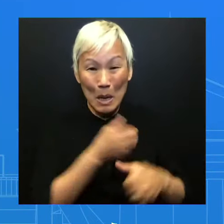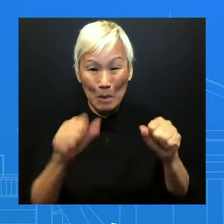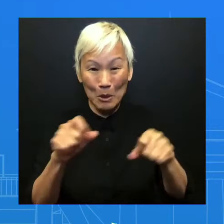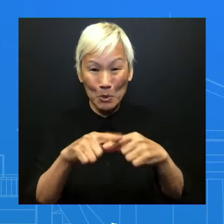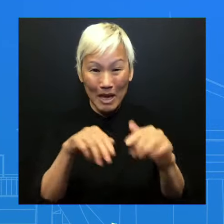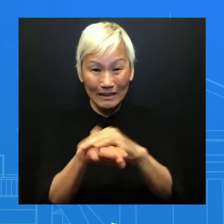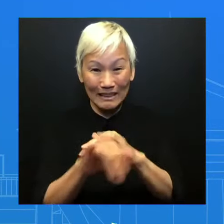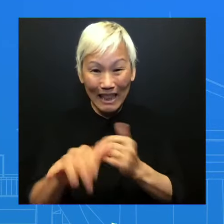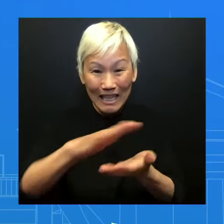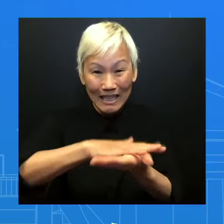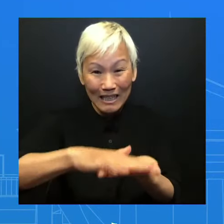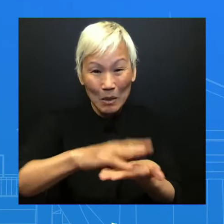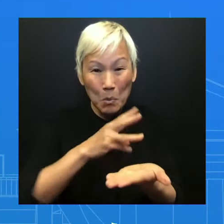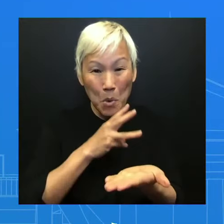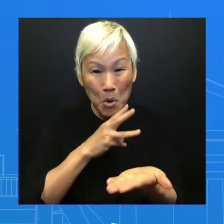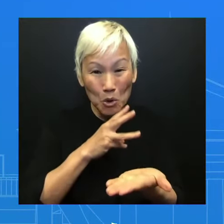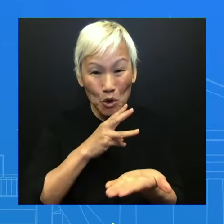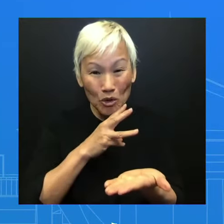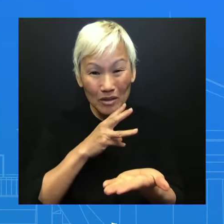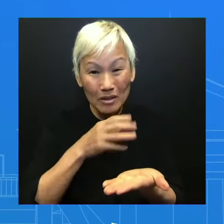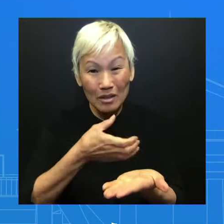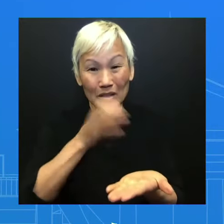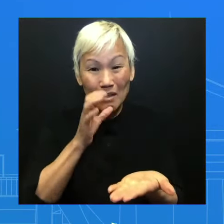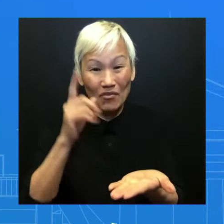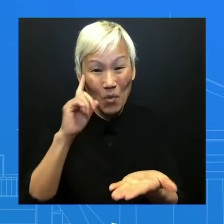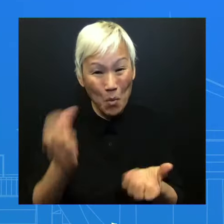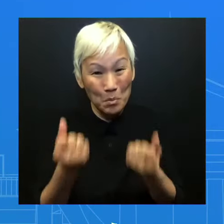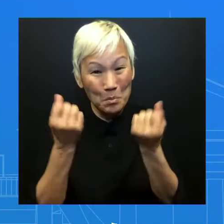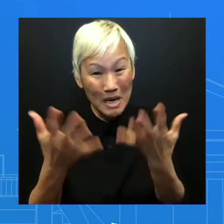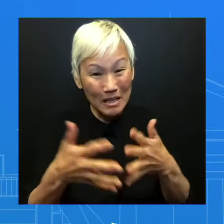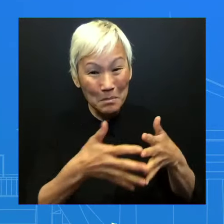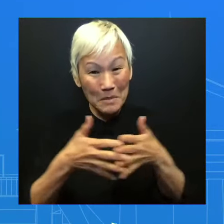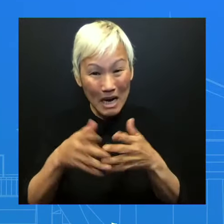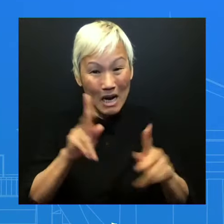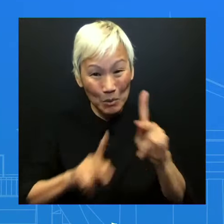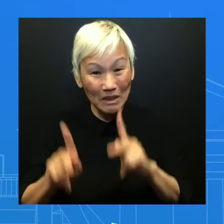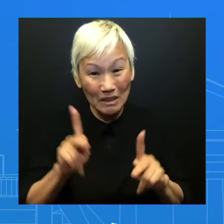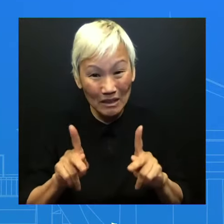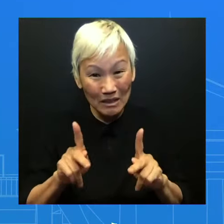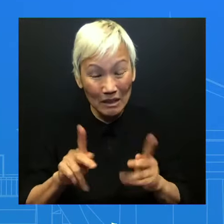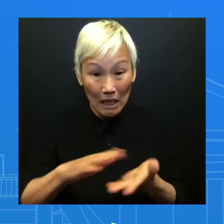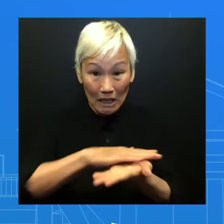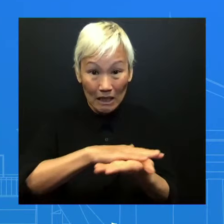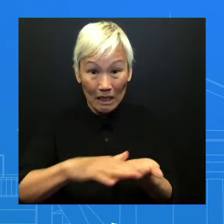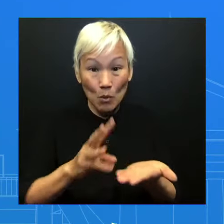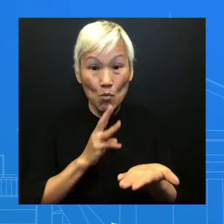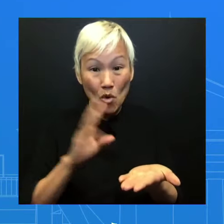Look, the Clean Water Act is the reason why America's lakes today are swimmable,